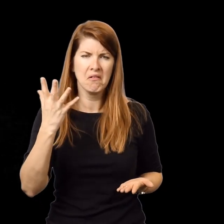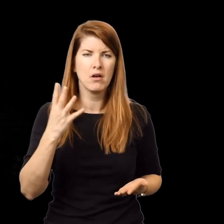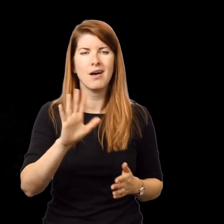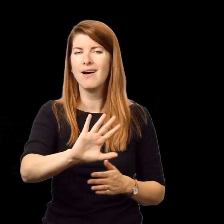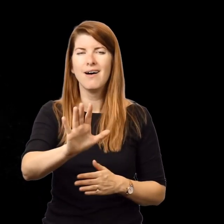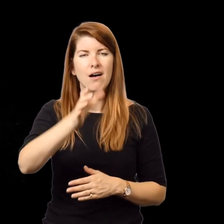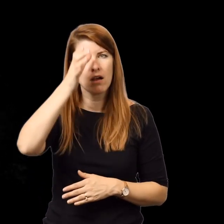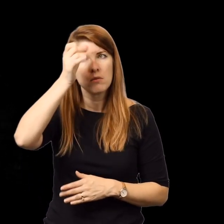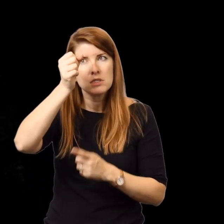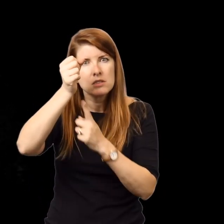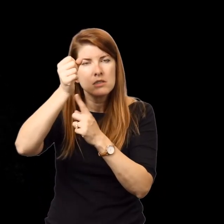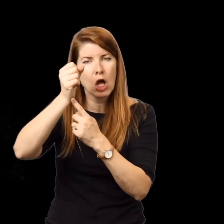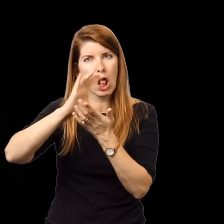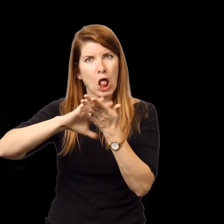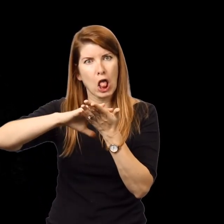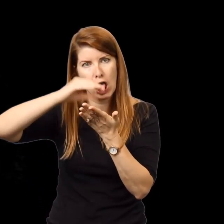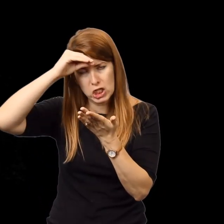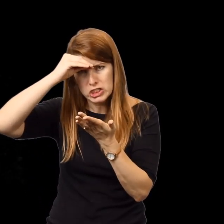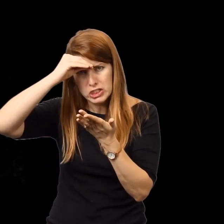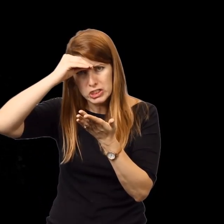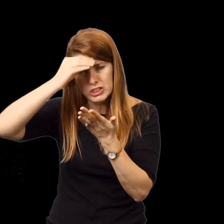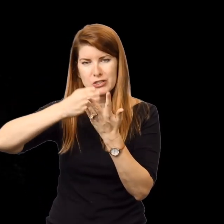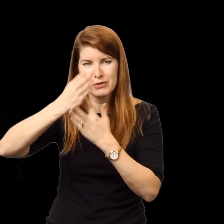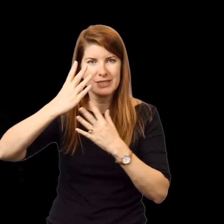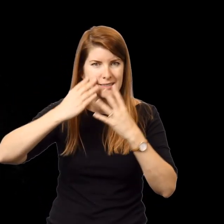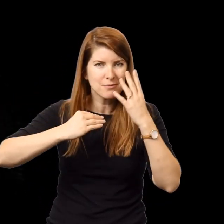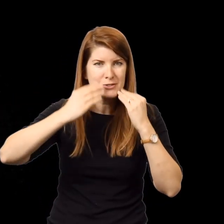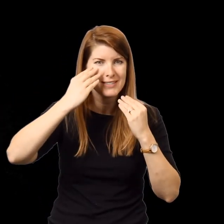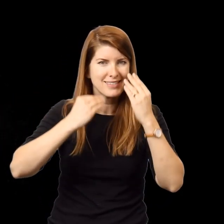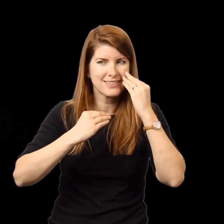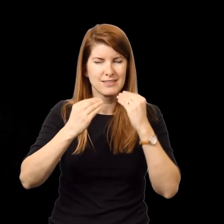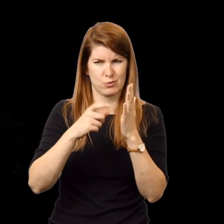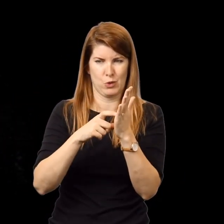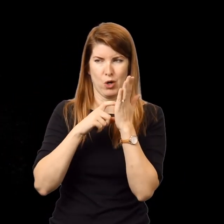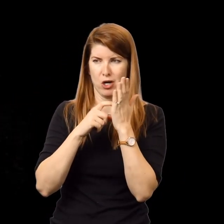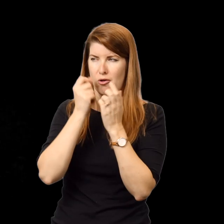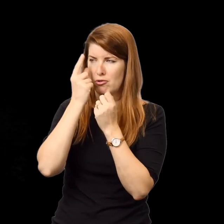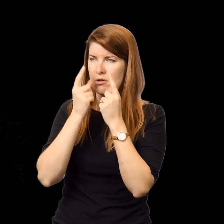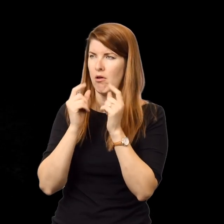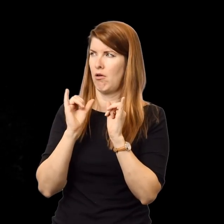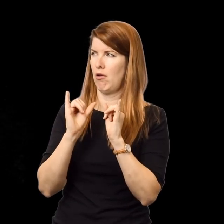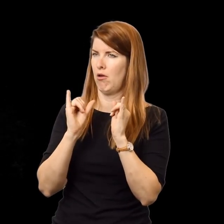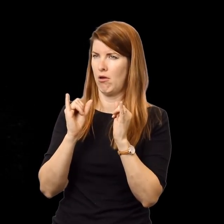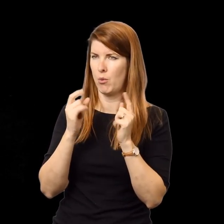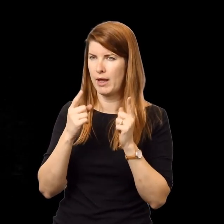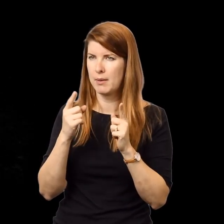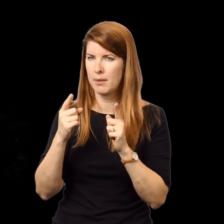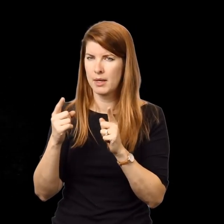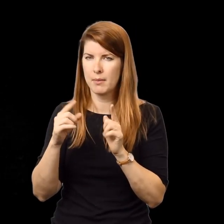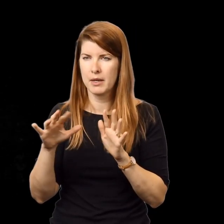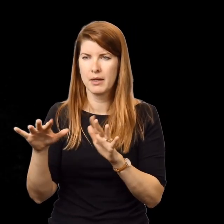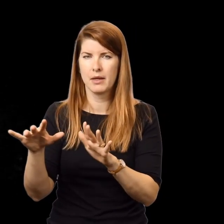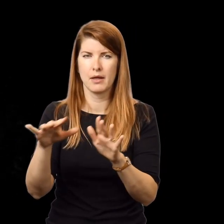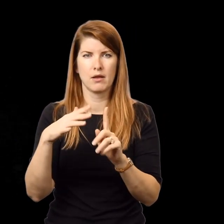But common sense is learned. Common sense requires experience, requires you understand what's happening around you.